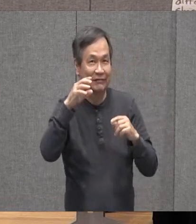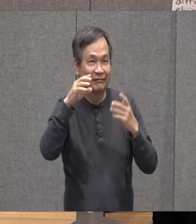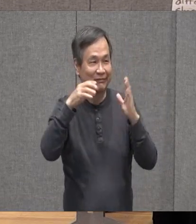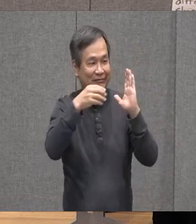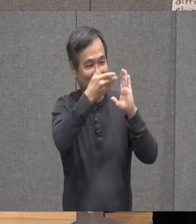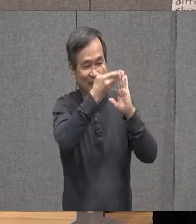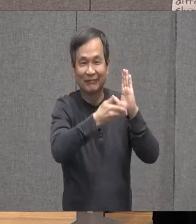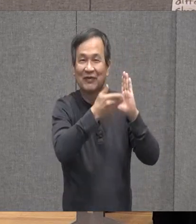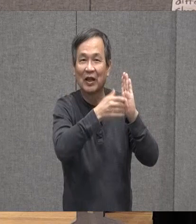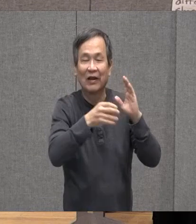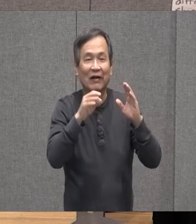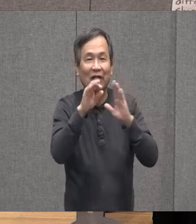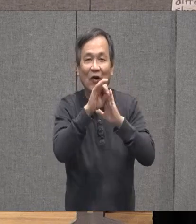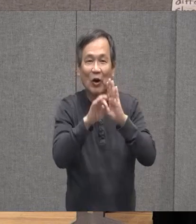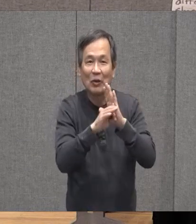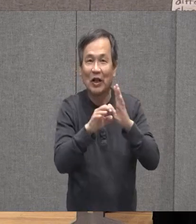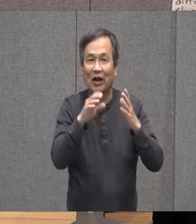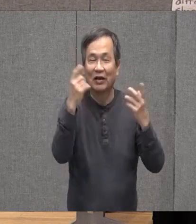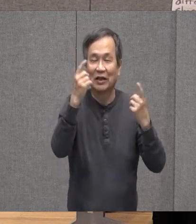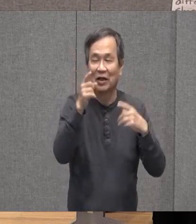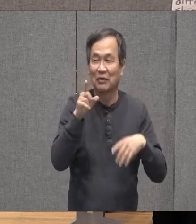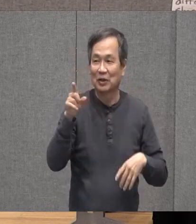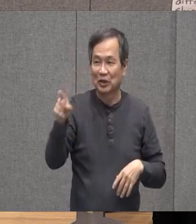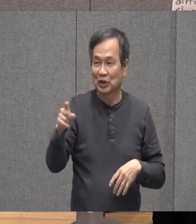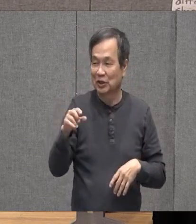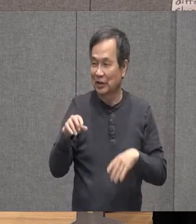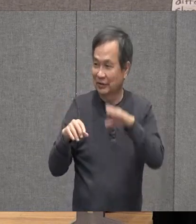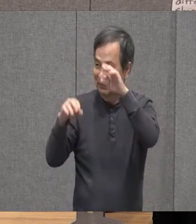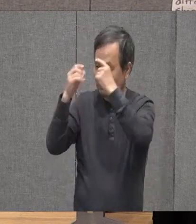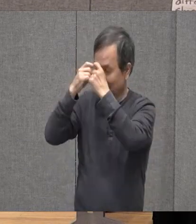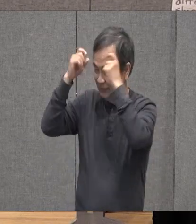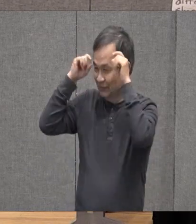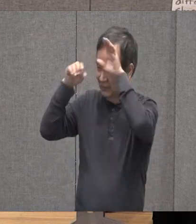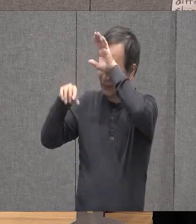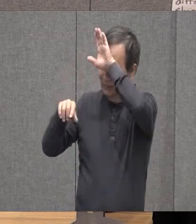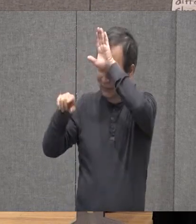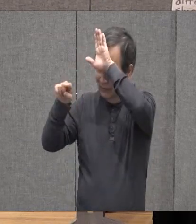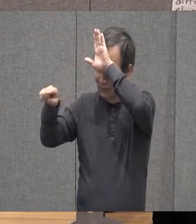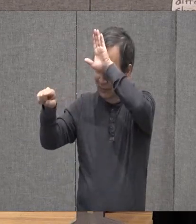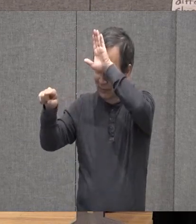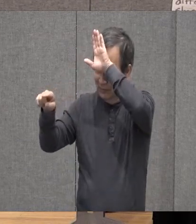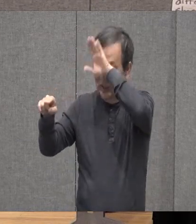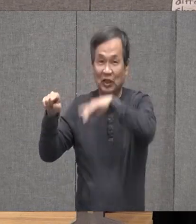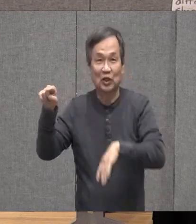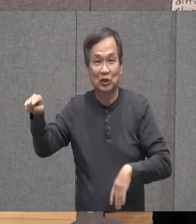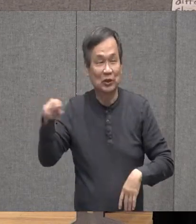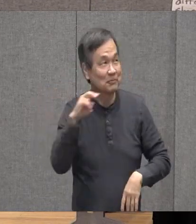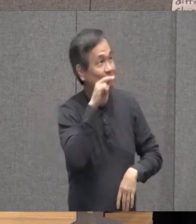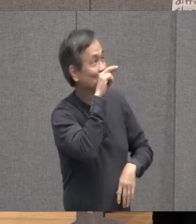Ms. Karnas is gonna have to describe that mathematical term without telling me the name of it,